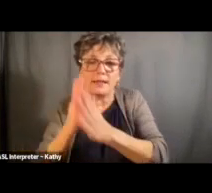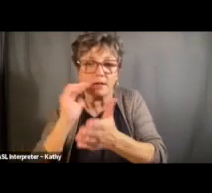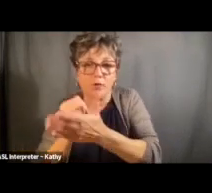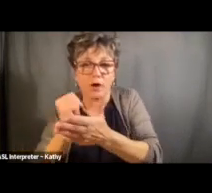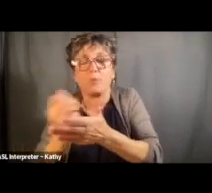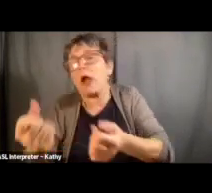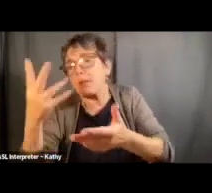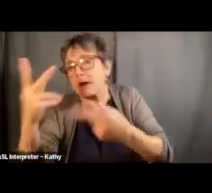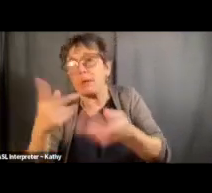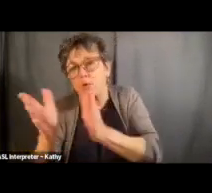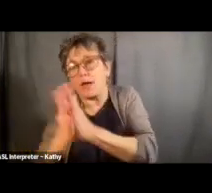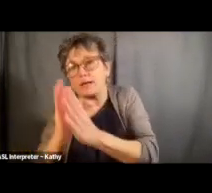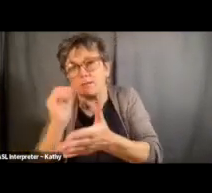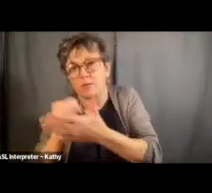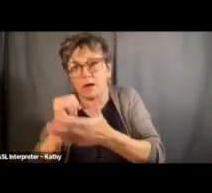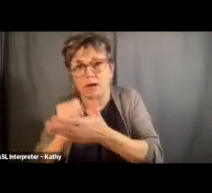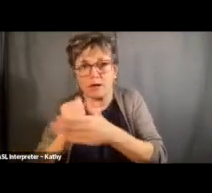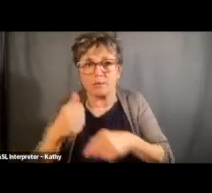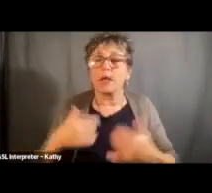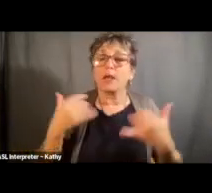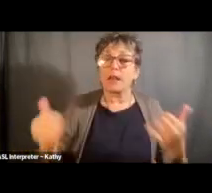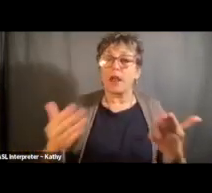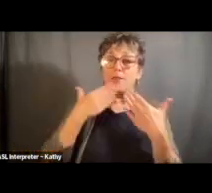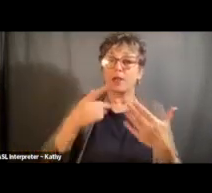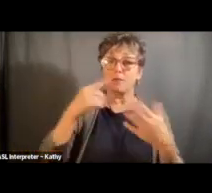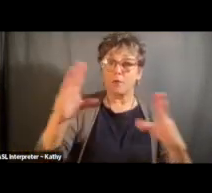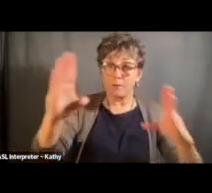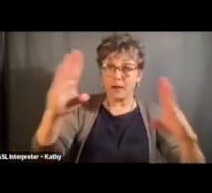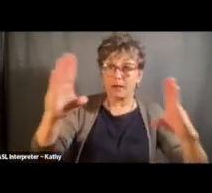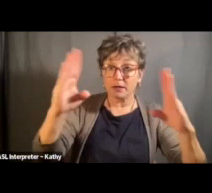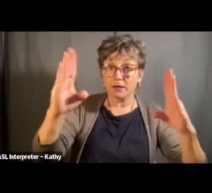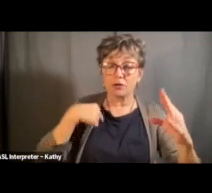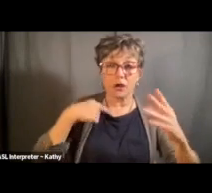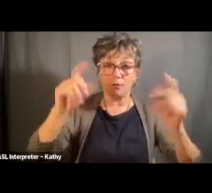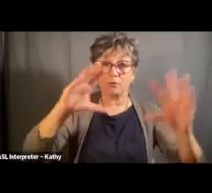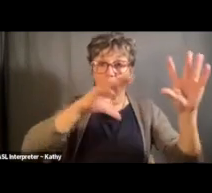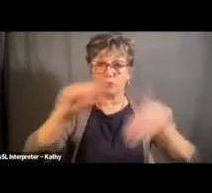your time and your attention and I'm going to stop sharing slides and take questions.